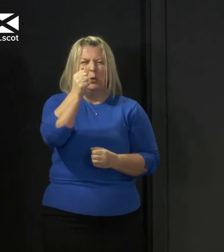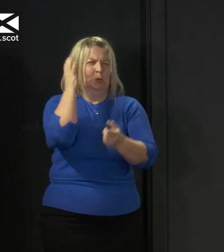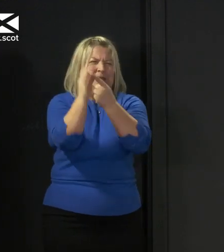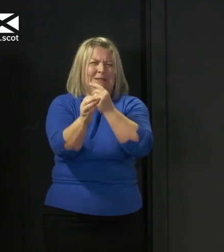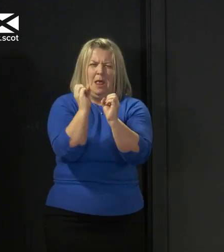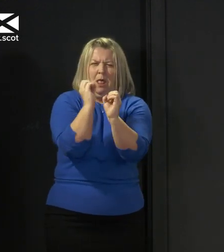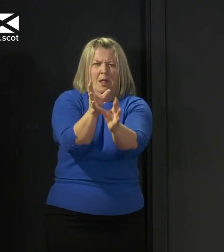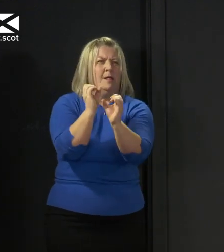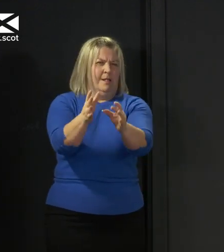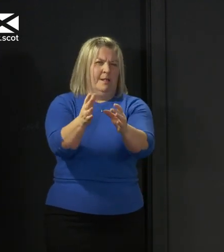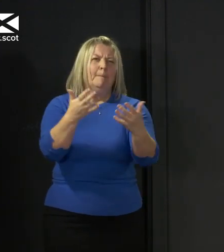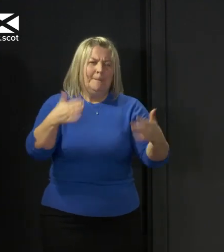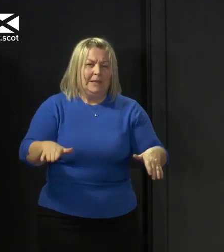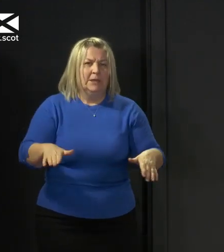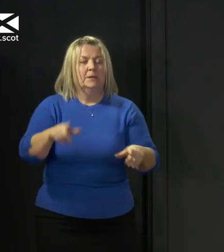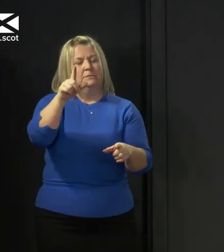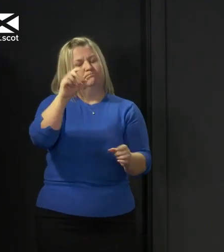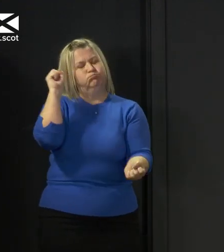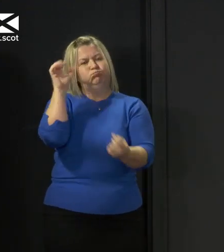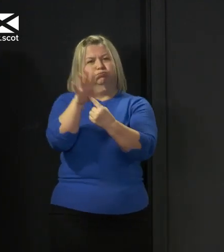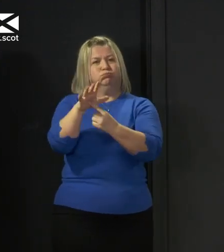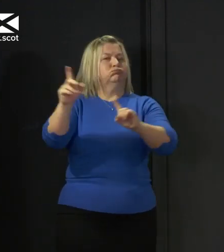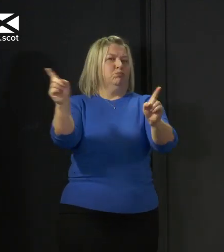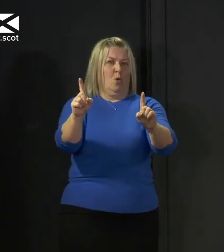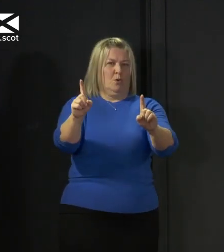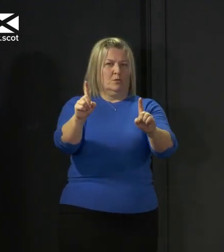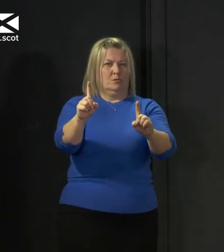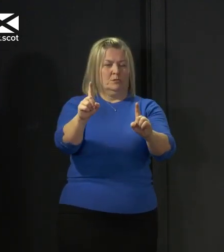the key point I ask you to remember is the straightforward one if you can